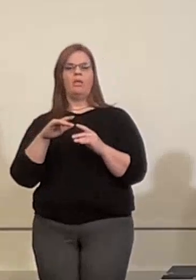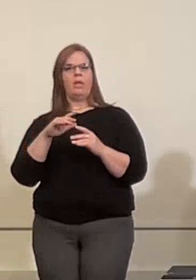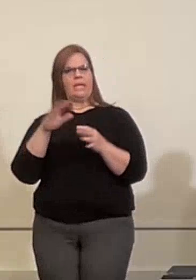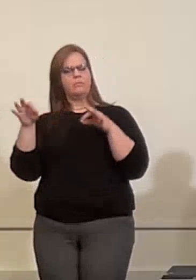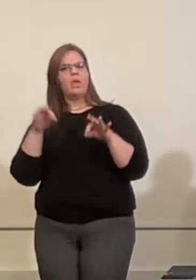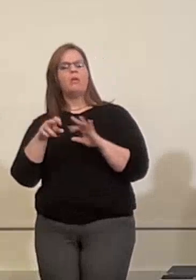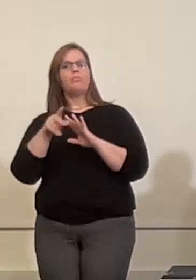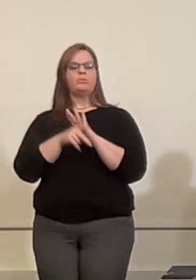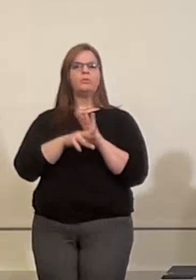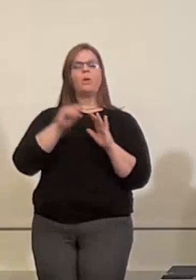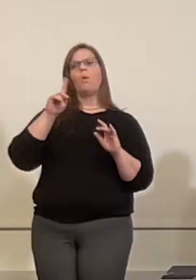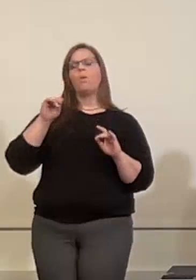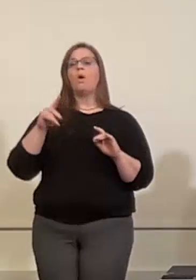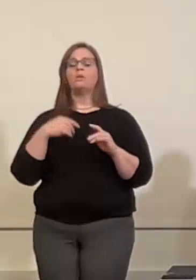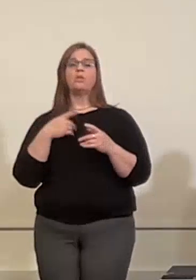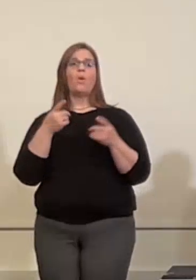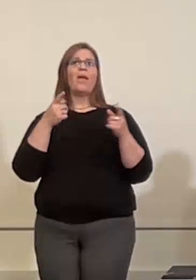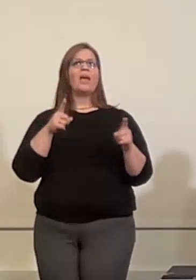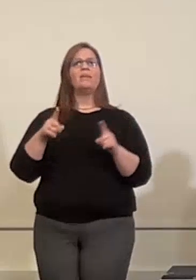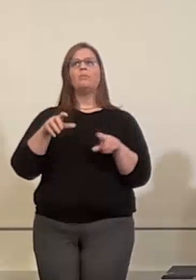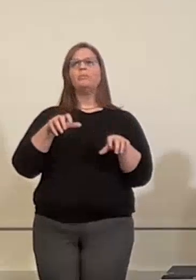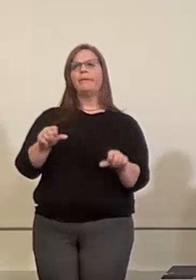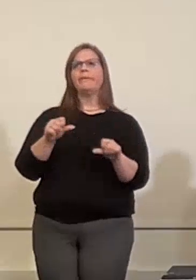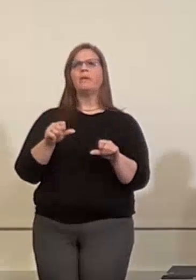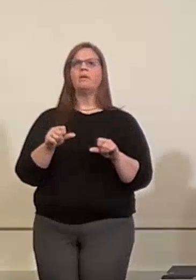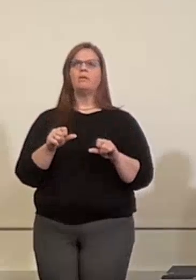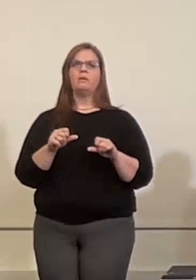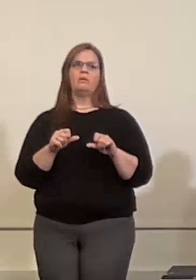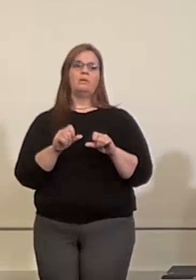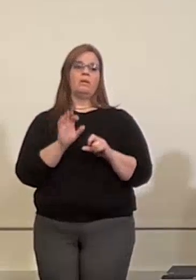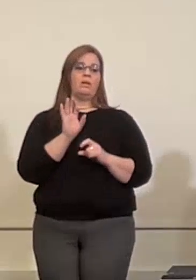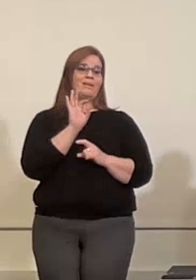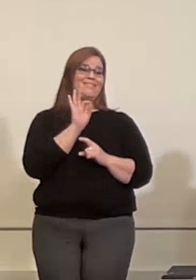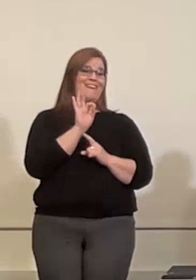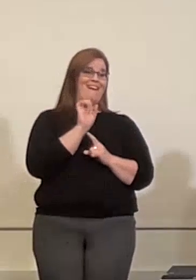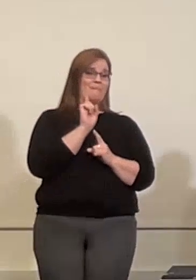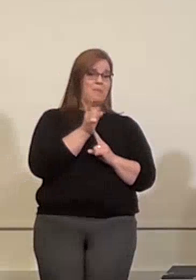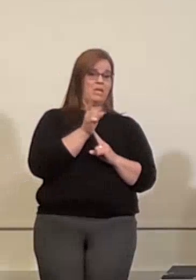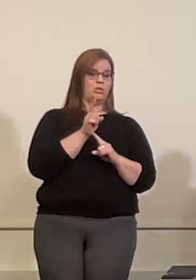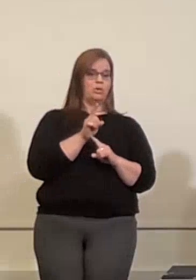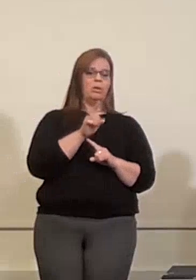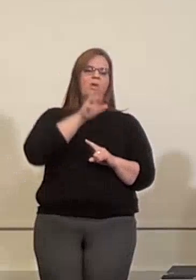So I go from taking about 9 minutes to do an e-mail to Now I